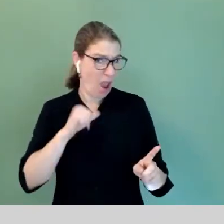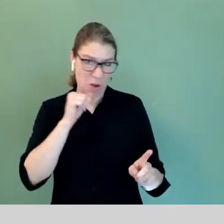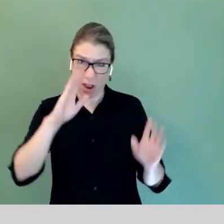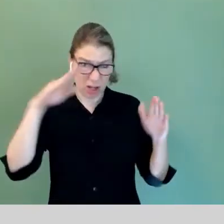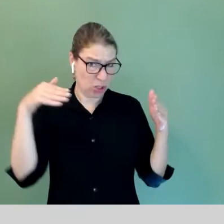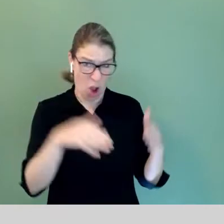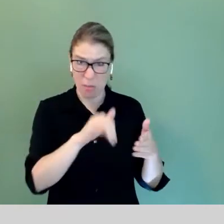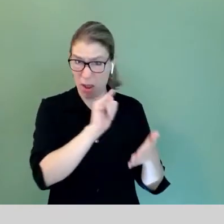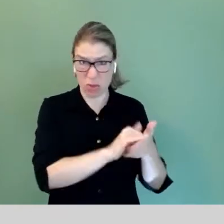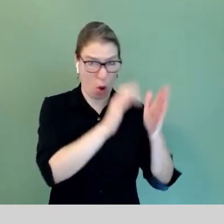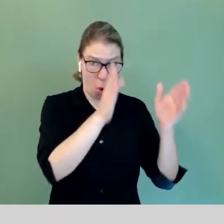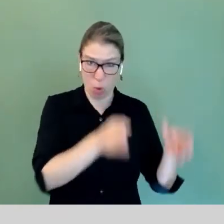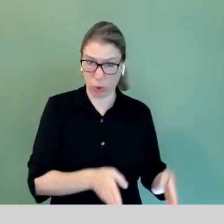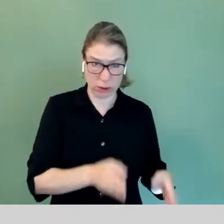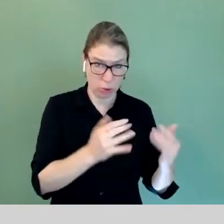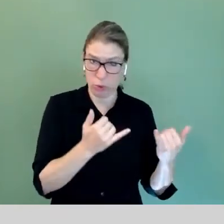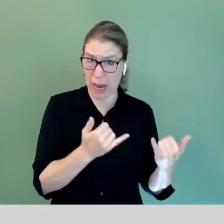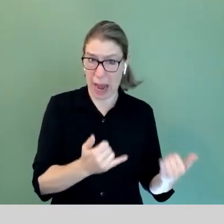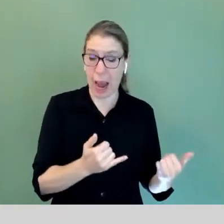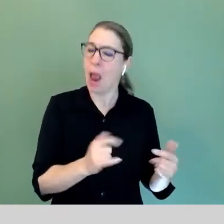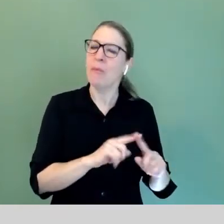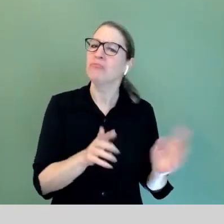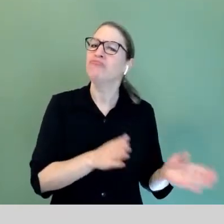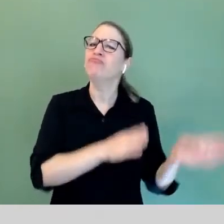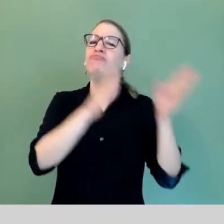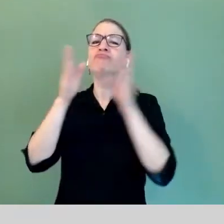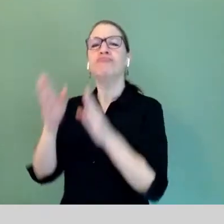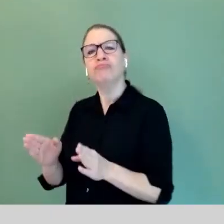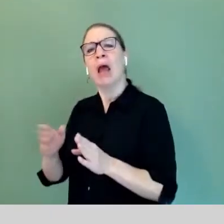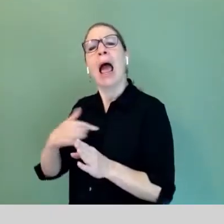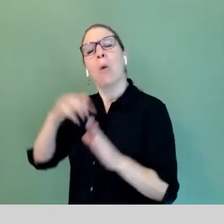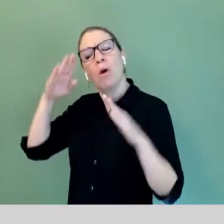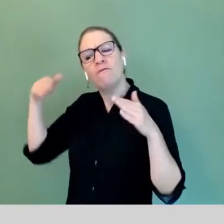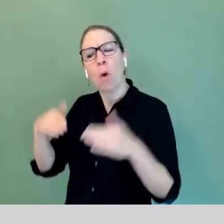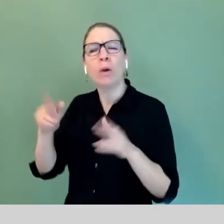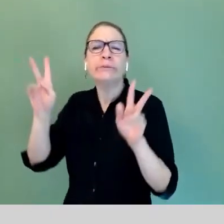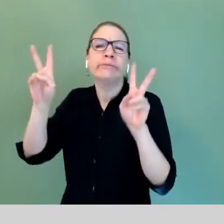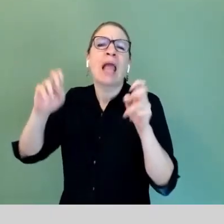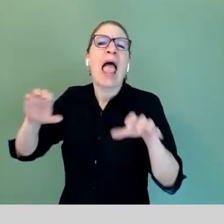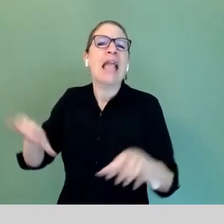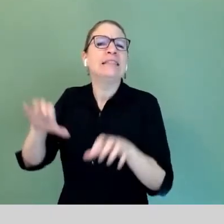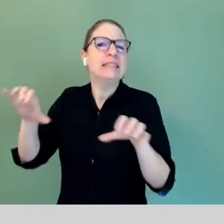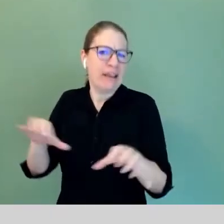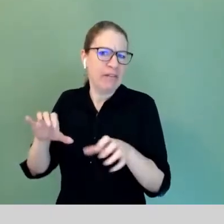but we're actually going to focus on what I call activities regarding data quality.